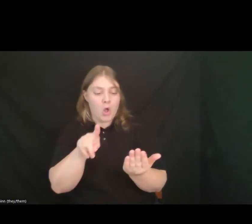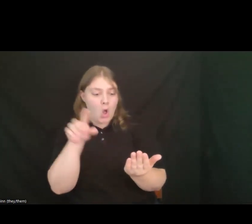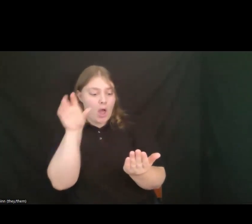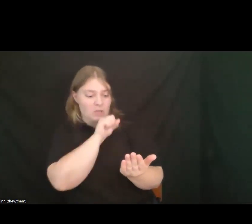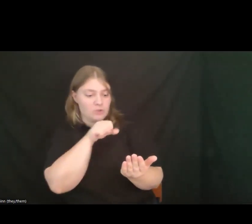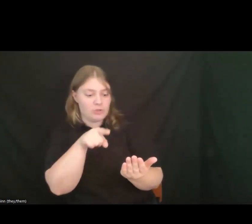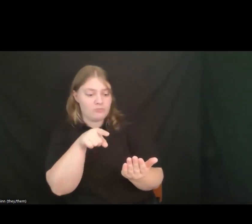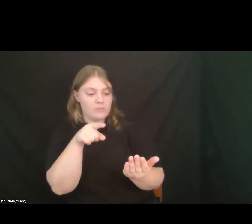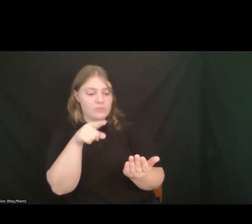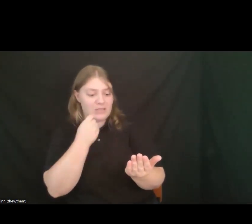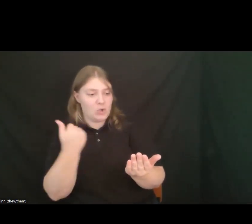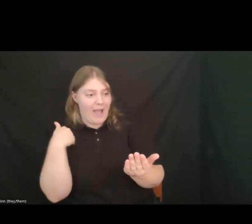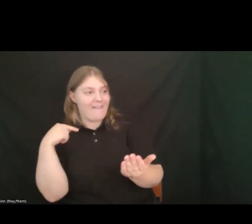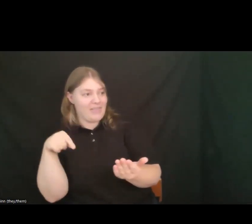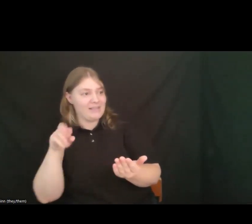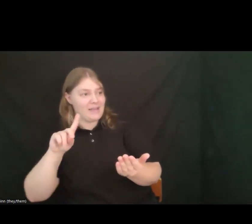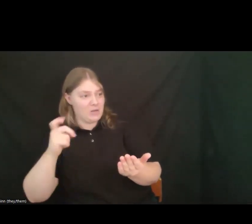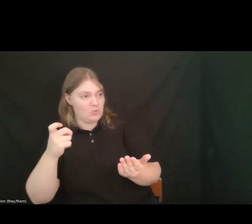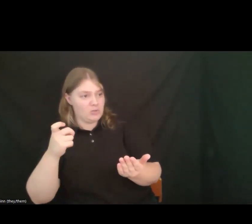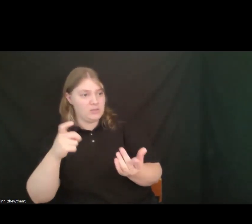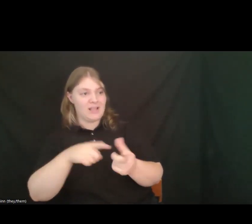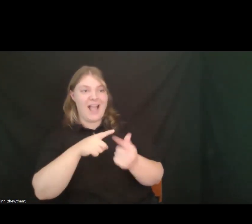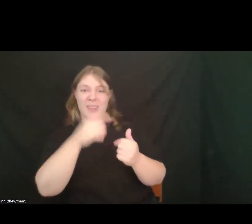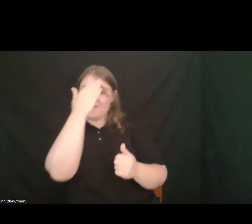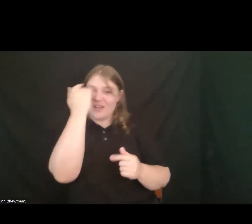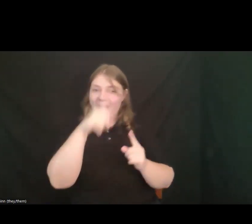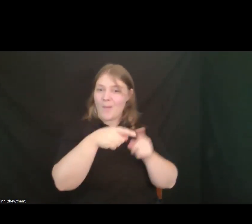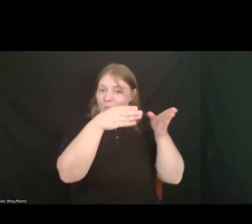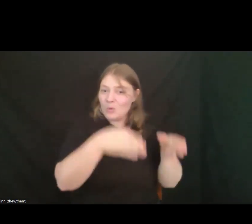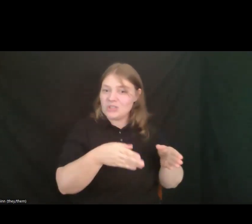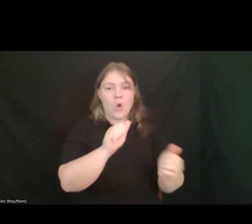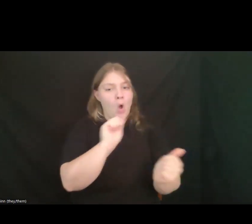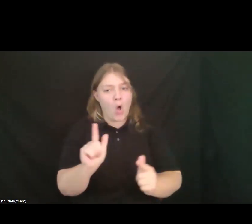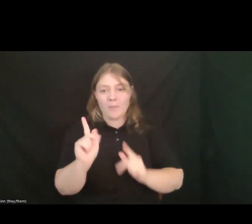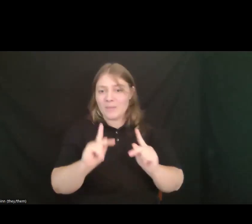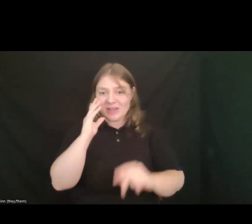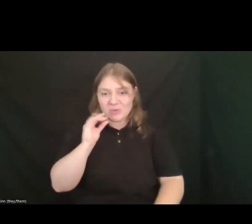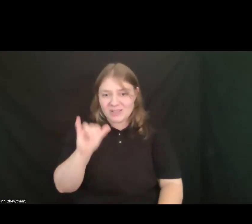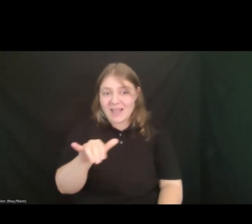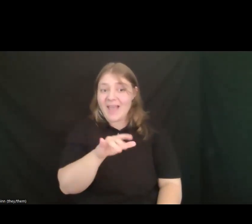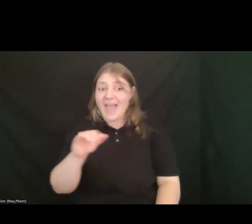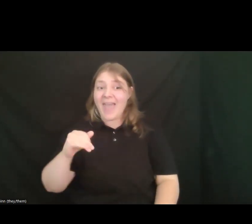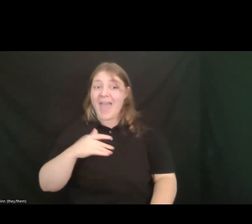and forget about the person um my practice is also faith-based I don't think I said that and